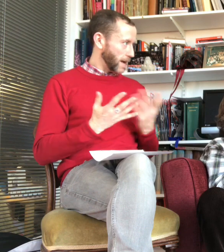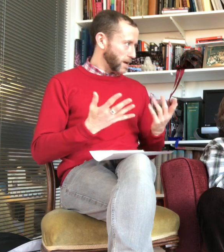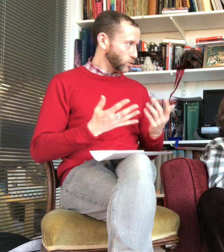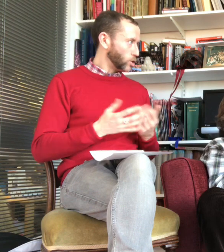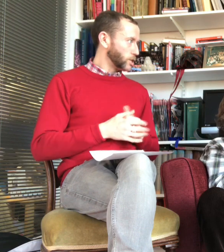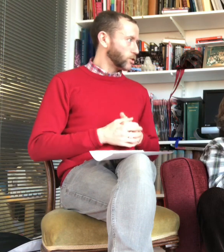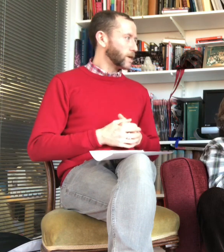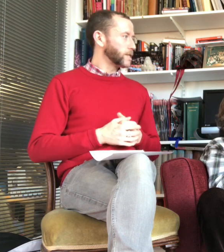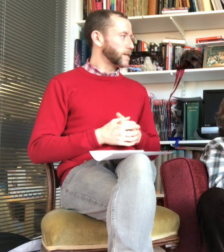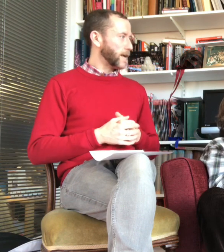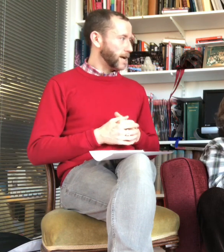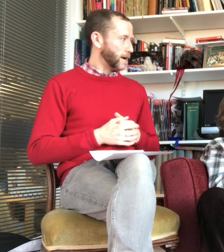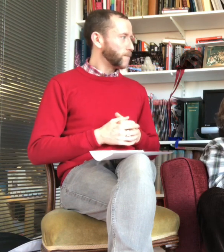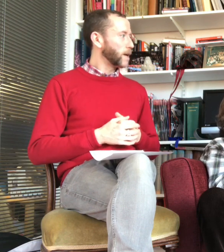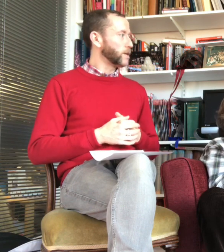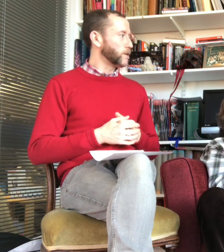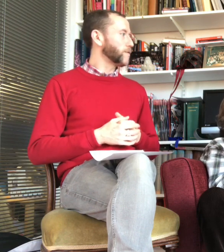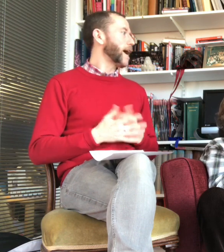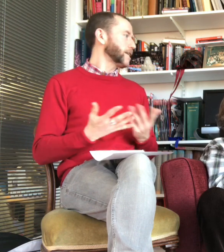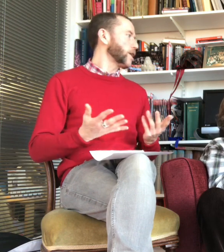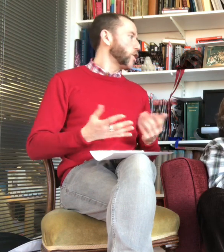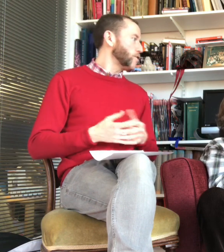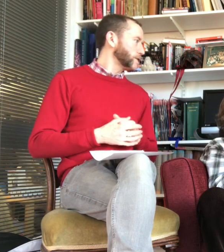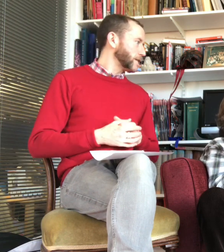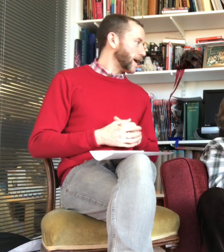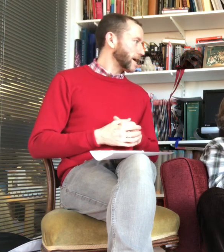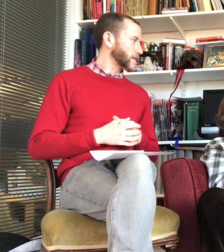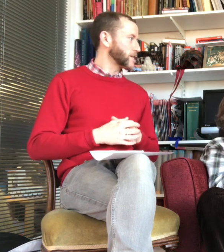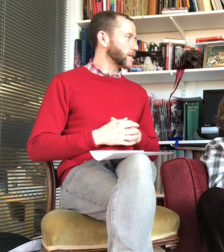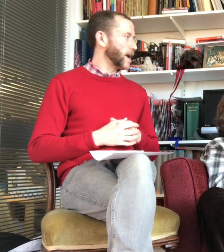play 'Troilus and Cressida' here and you've handed it over to the actors now.